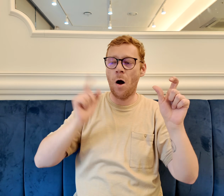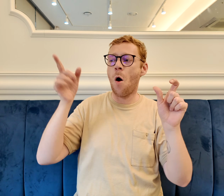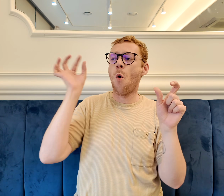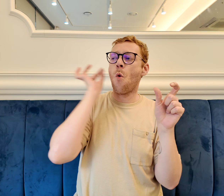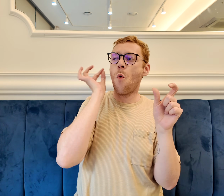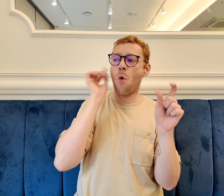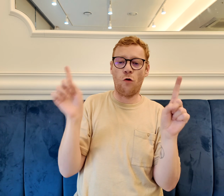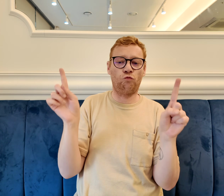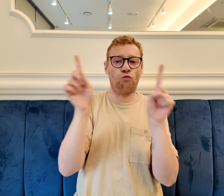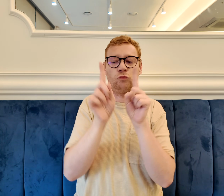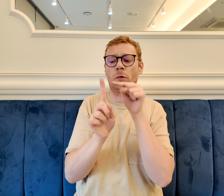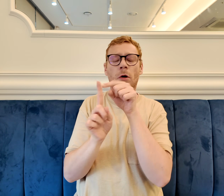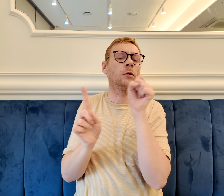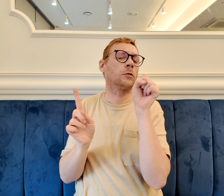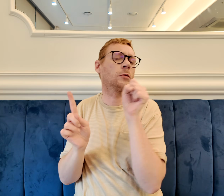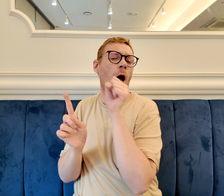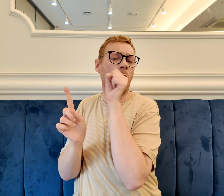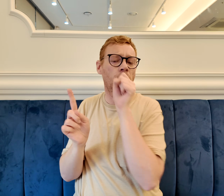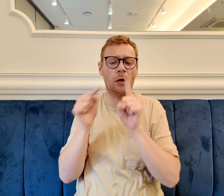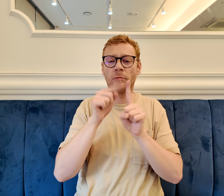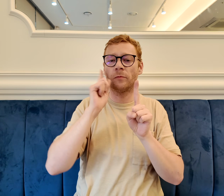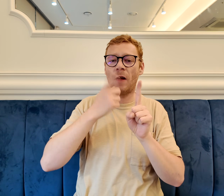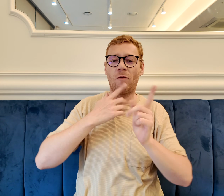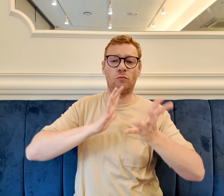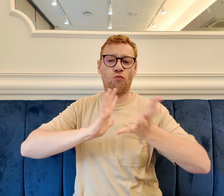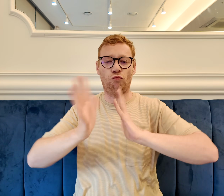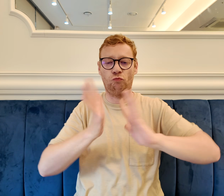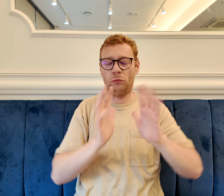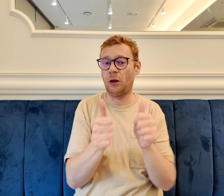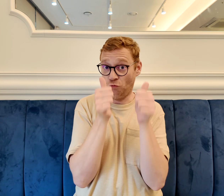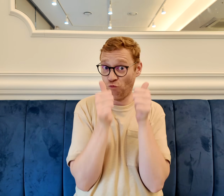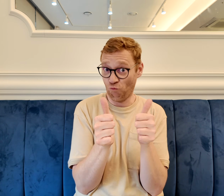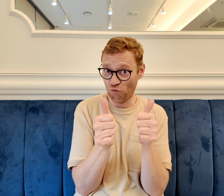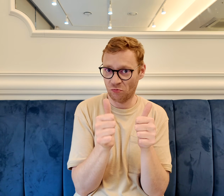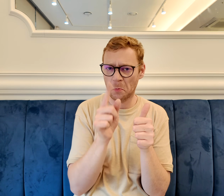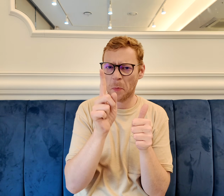stands on stage with a hearing person, the hearing person sings, and the deaf person signs alongside.